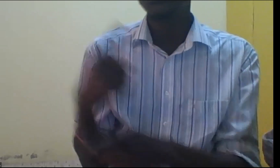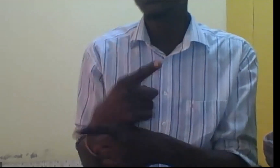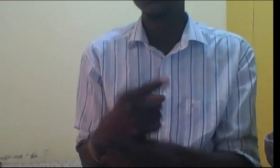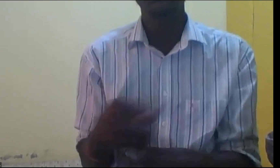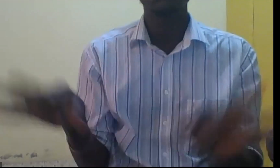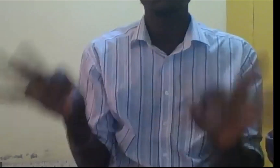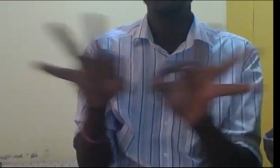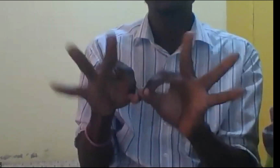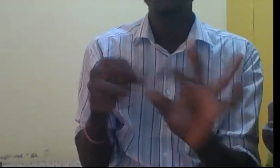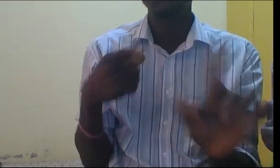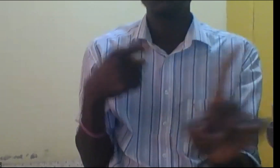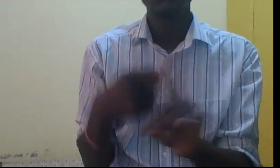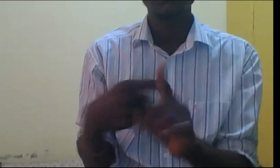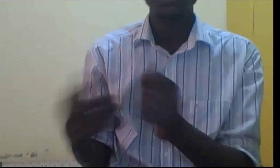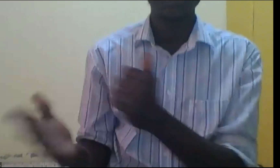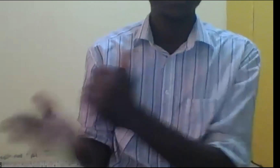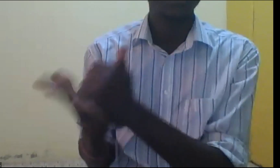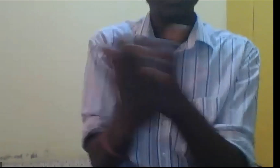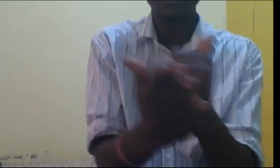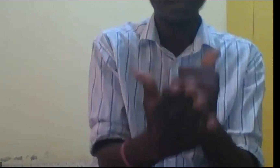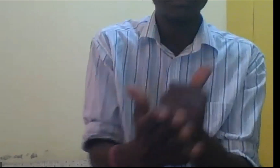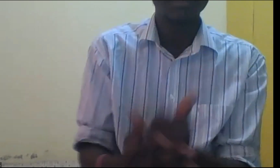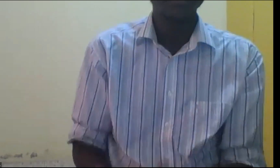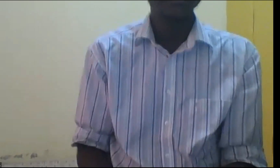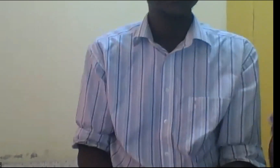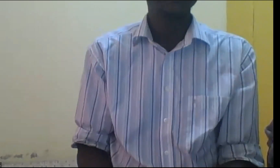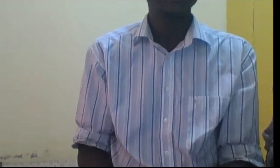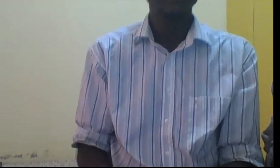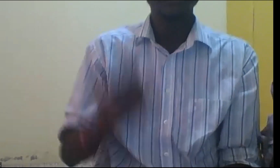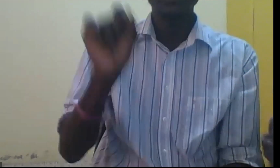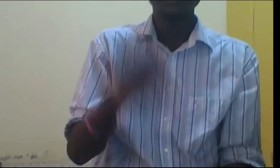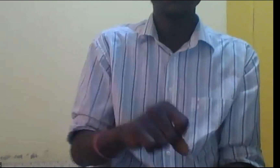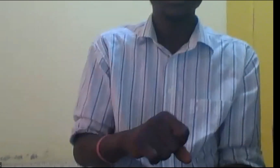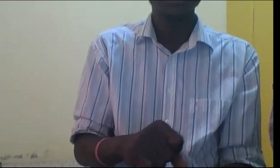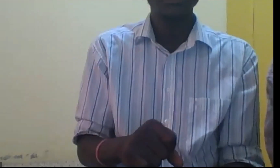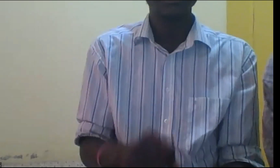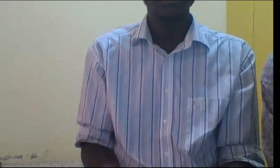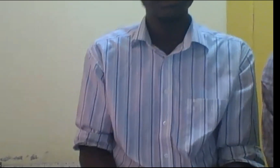Sarah, are you able to help? Thank you.